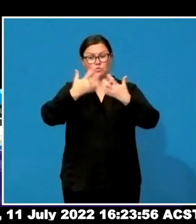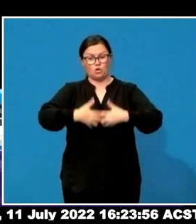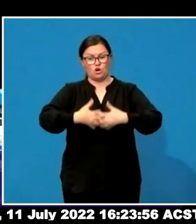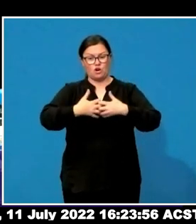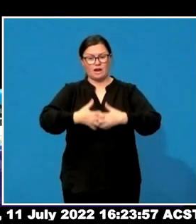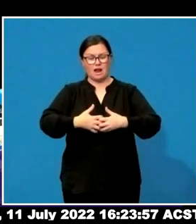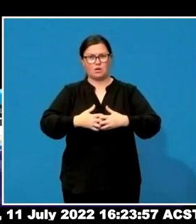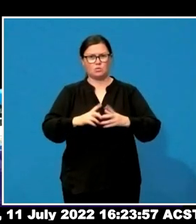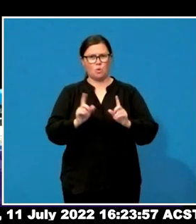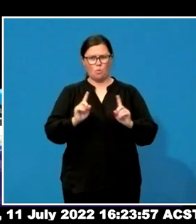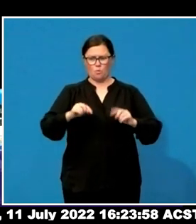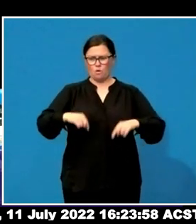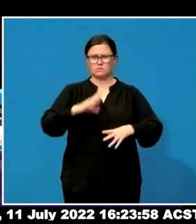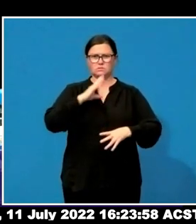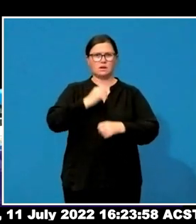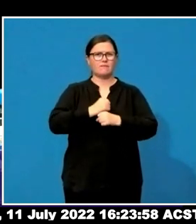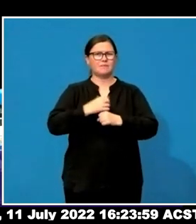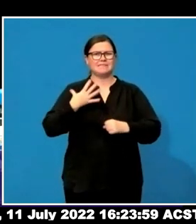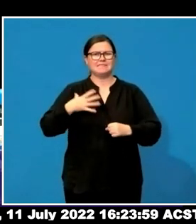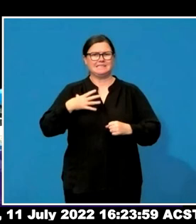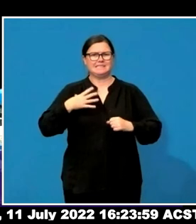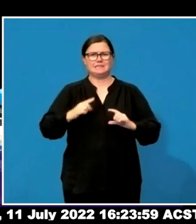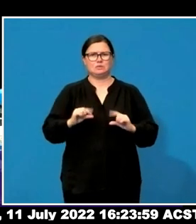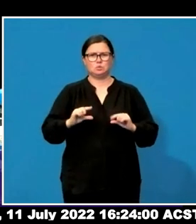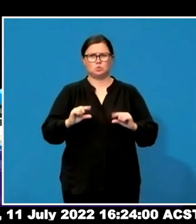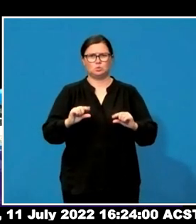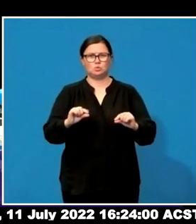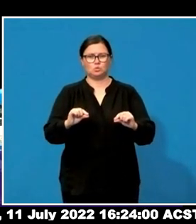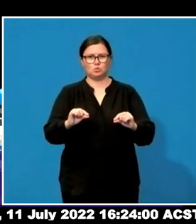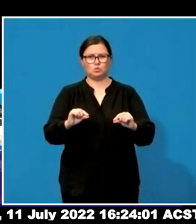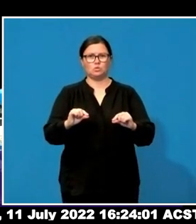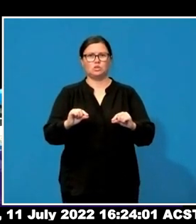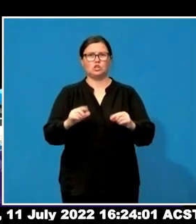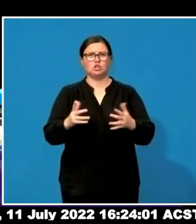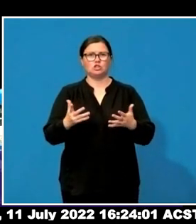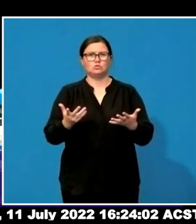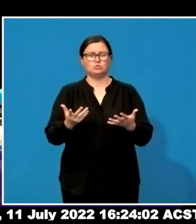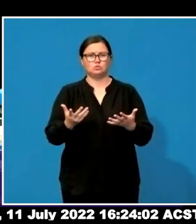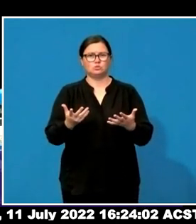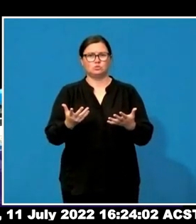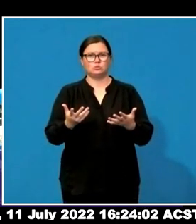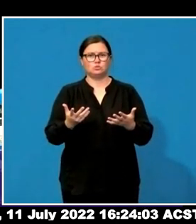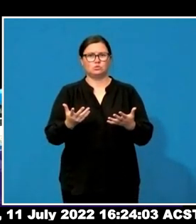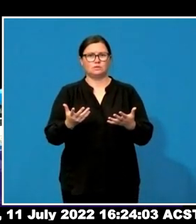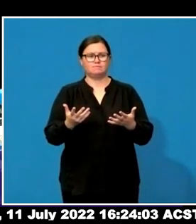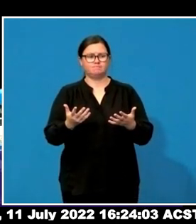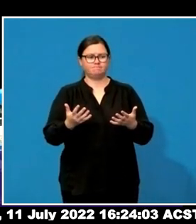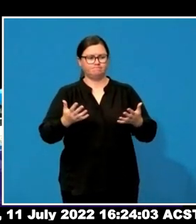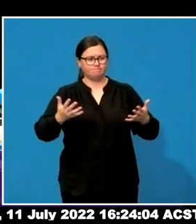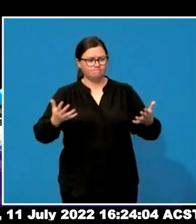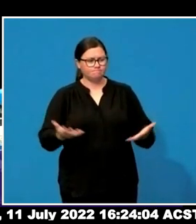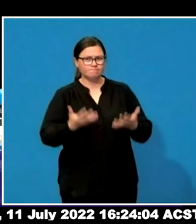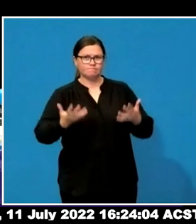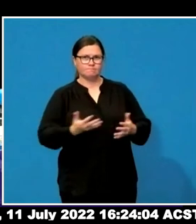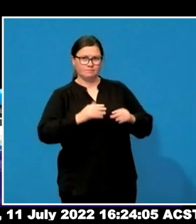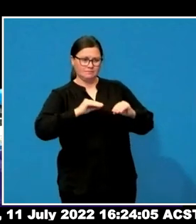achieve the kind of linguistic capability that you have so strongly argued for and the